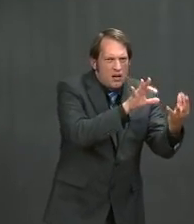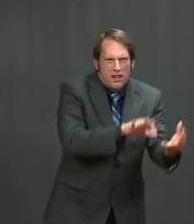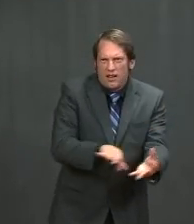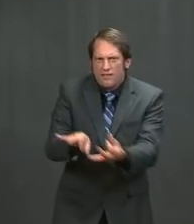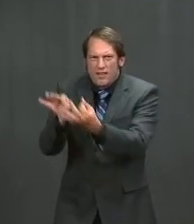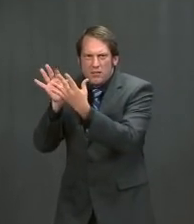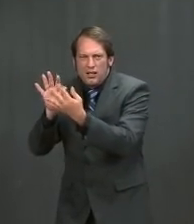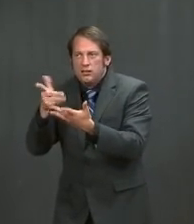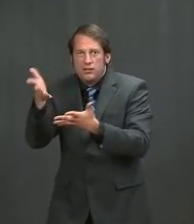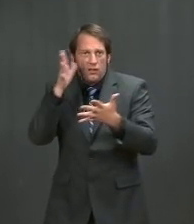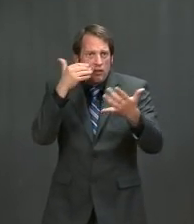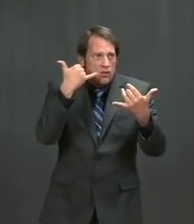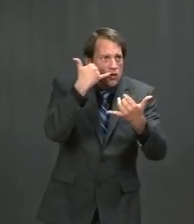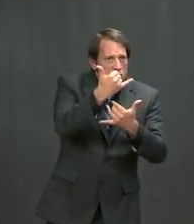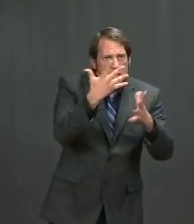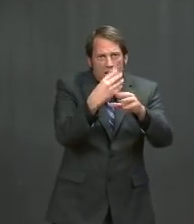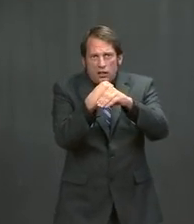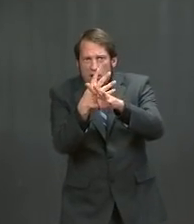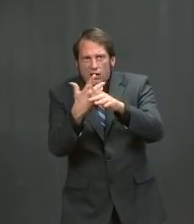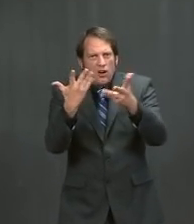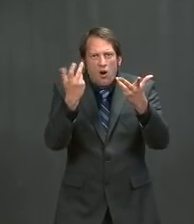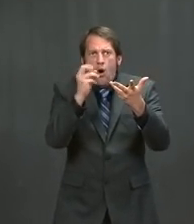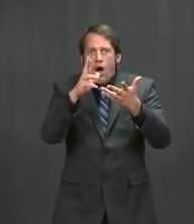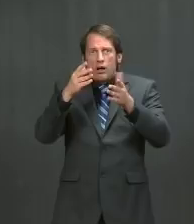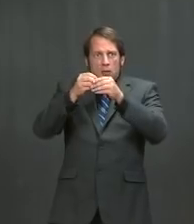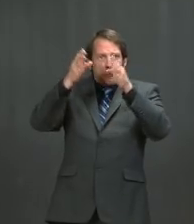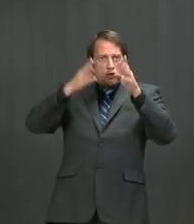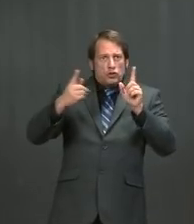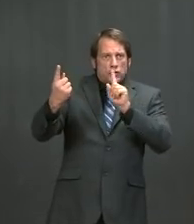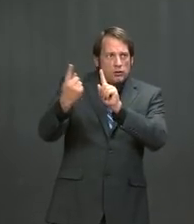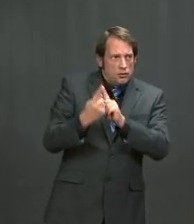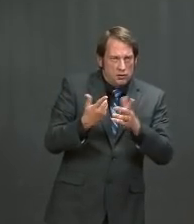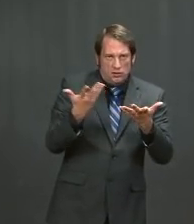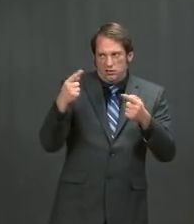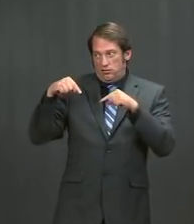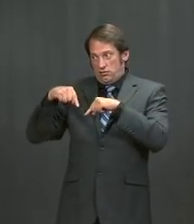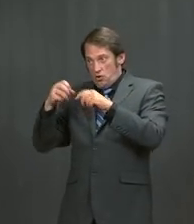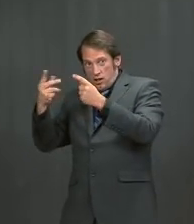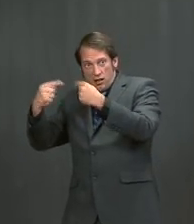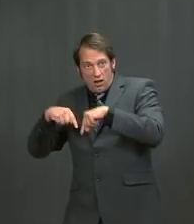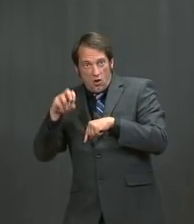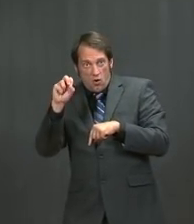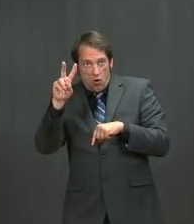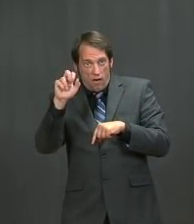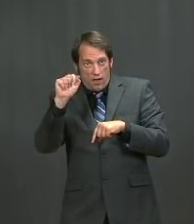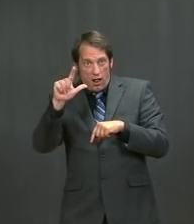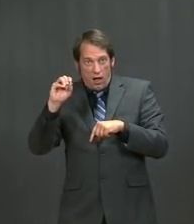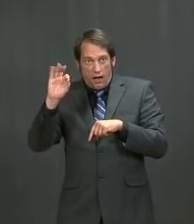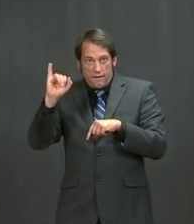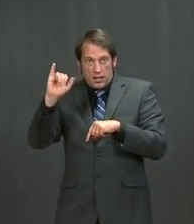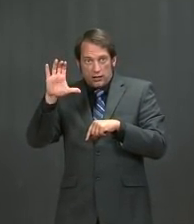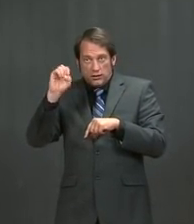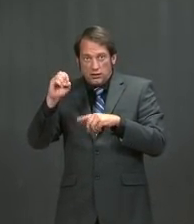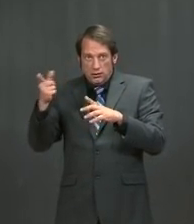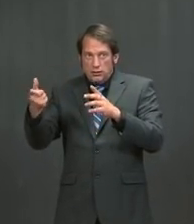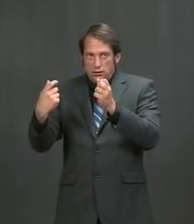to the Oval Office again. And this work is being supported, of course, by the Jobs Cabinet. Many of you may have seen members of the Jobs Cabinet